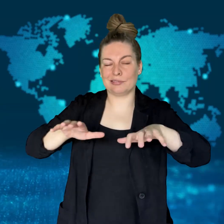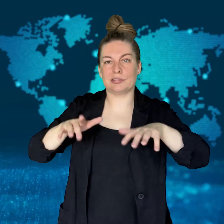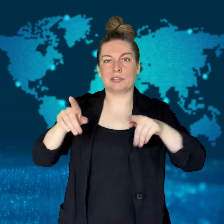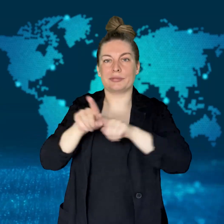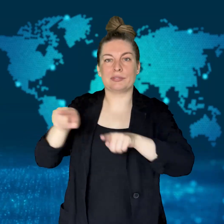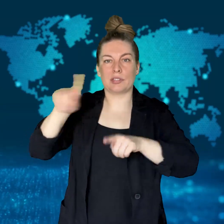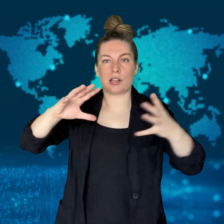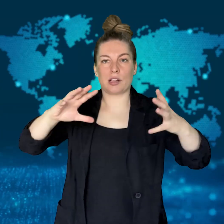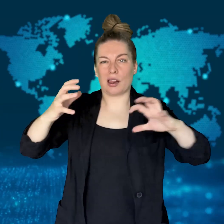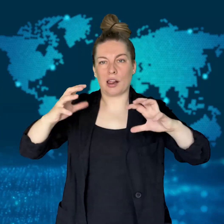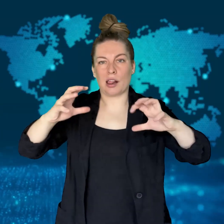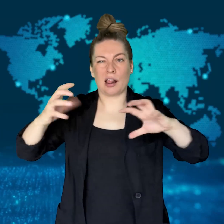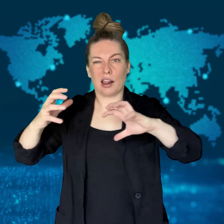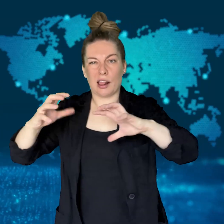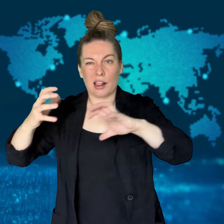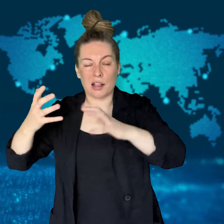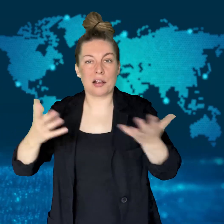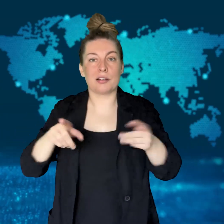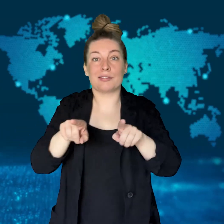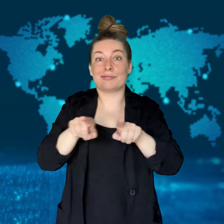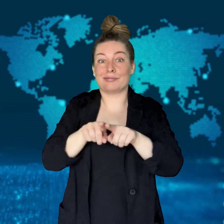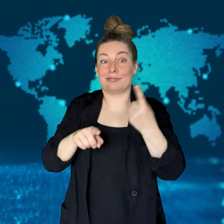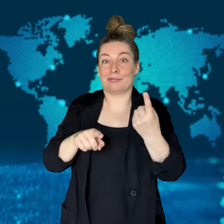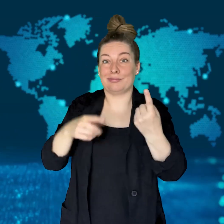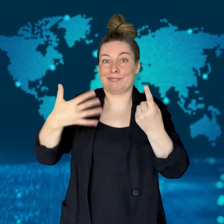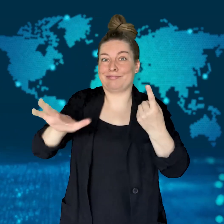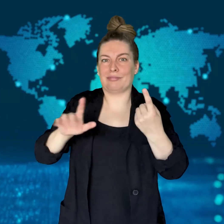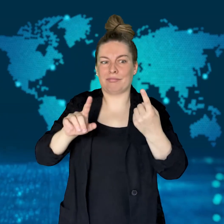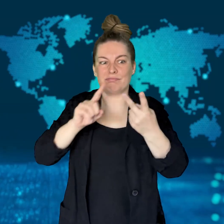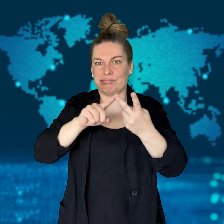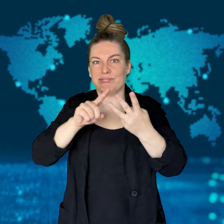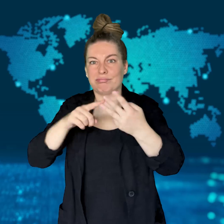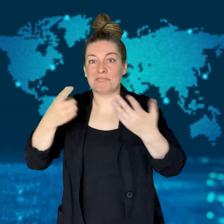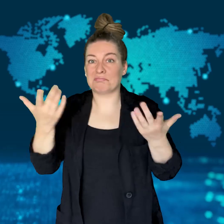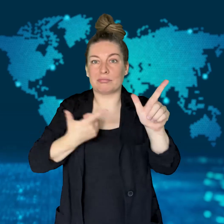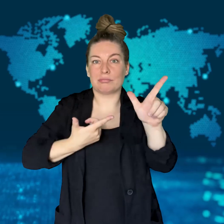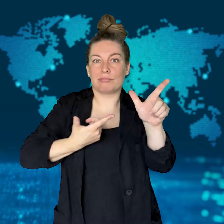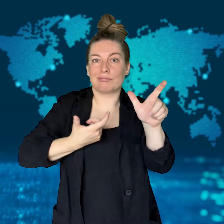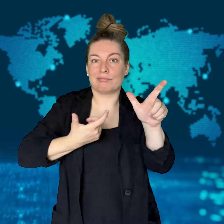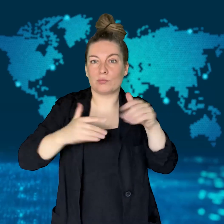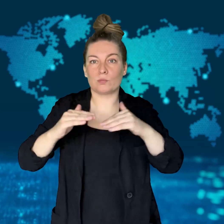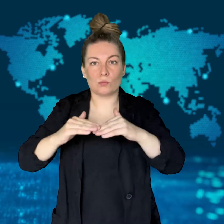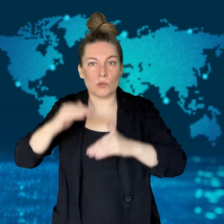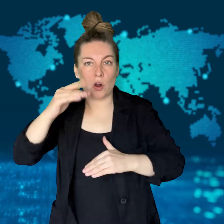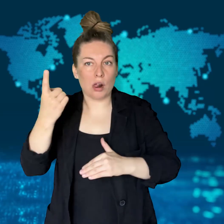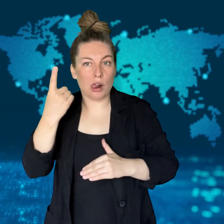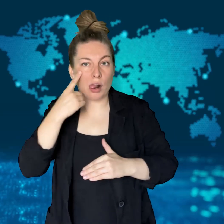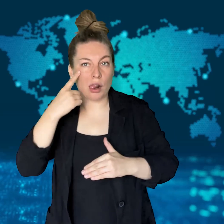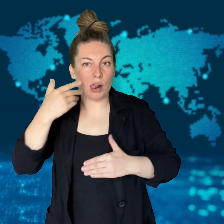According to North Korea's President Kim, there have been 3,500 balloons